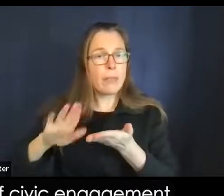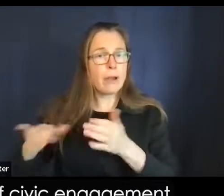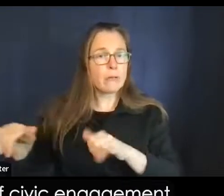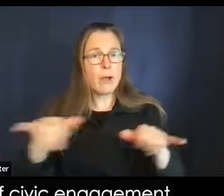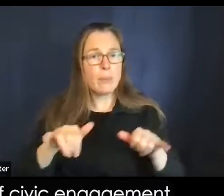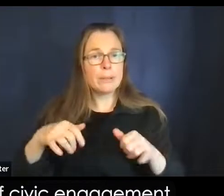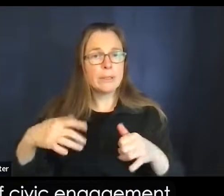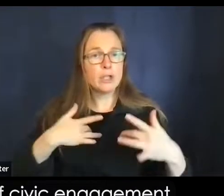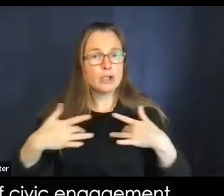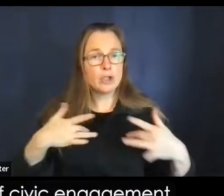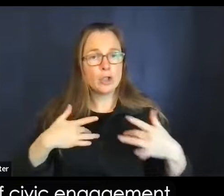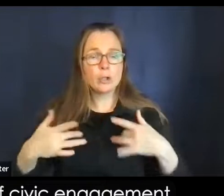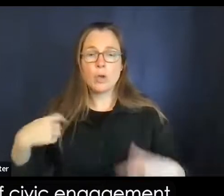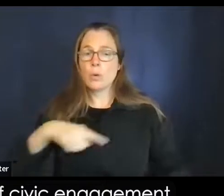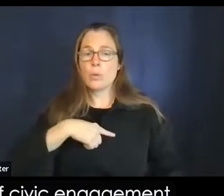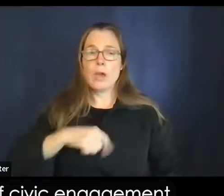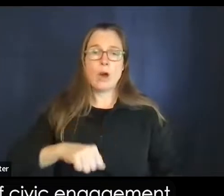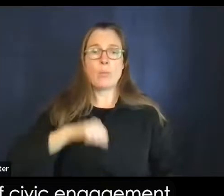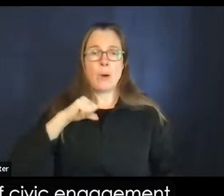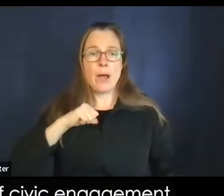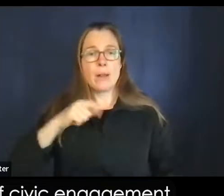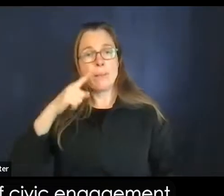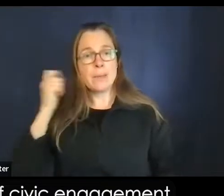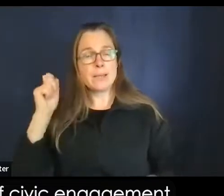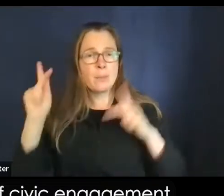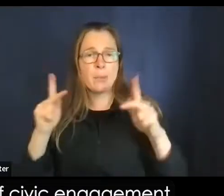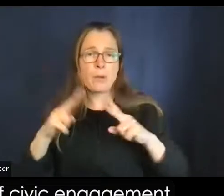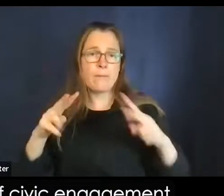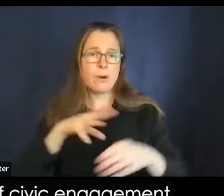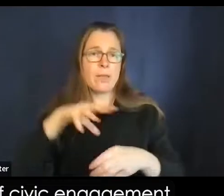Portland has a proud history of civic engagement through our neighborhoods and our community based partnerships.